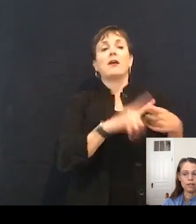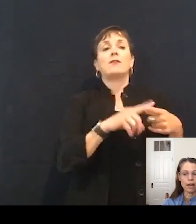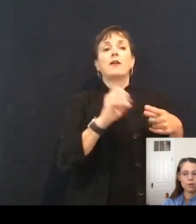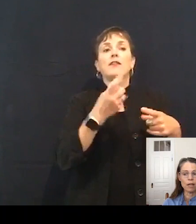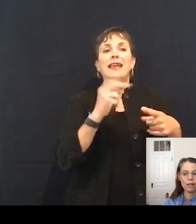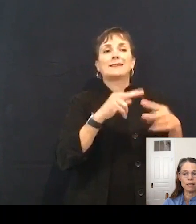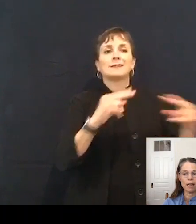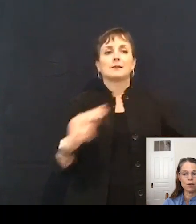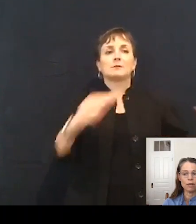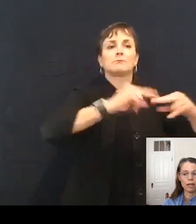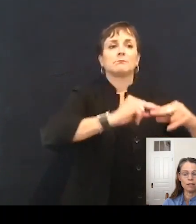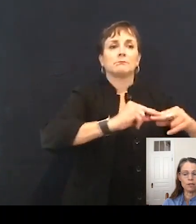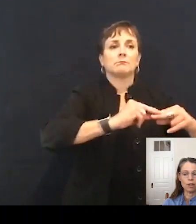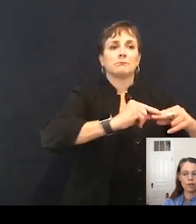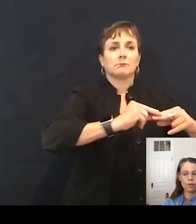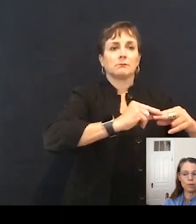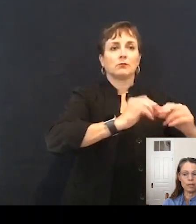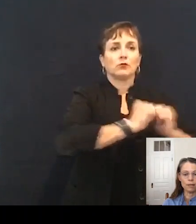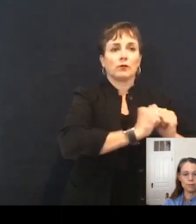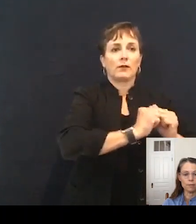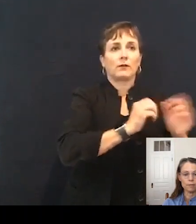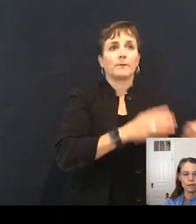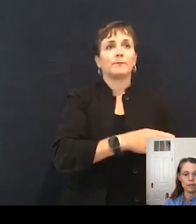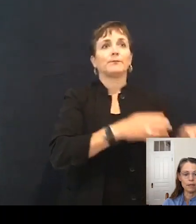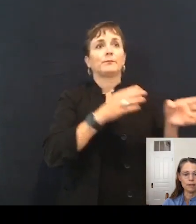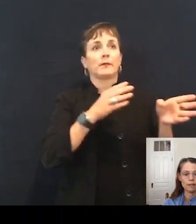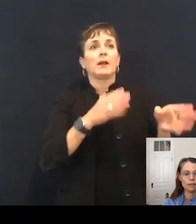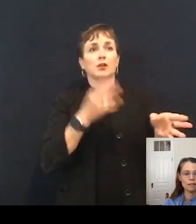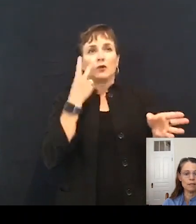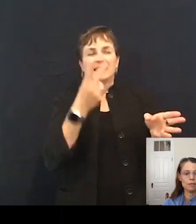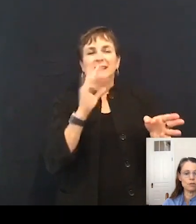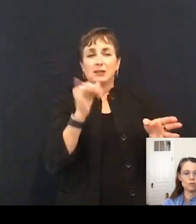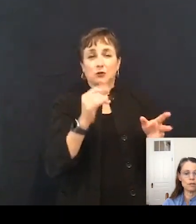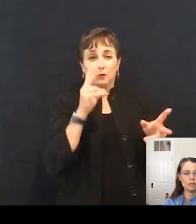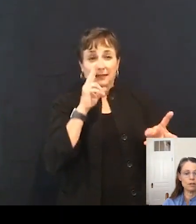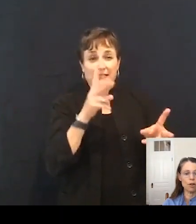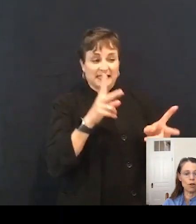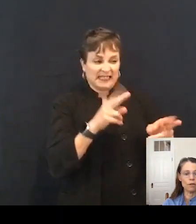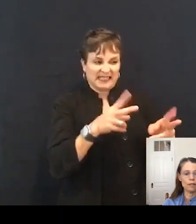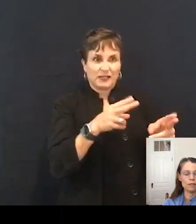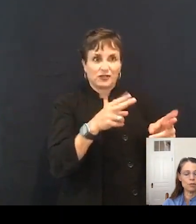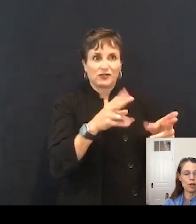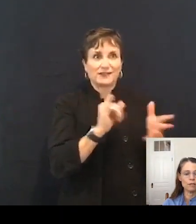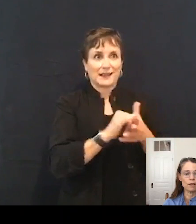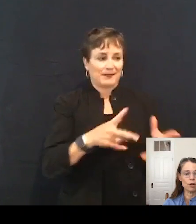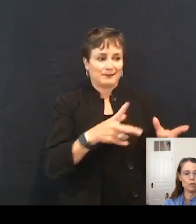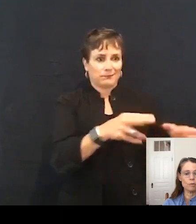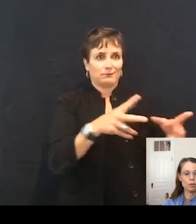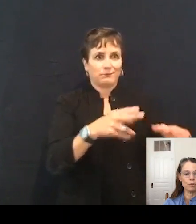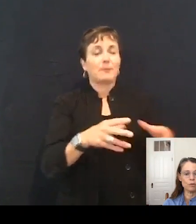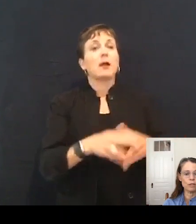are now cutting out exon 3. This continues until all the introns are removed, and